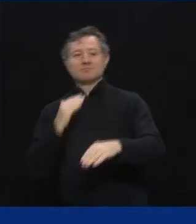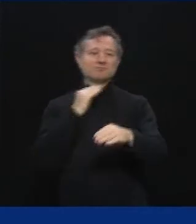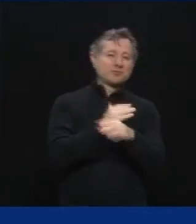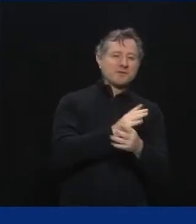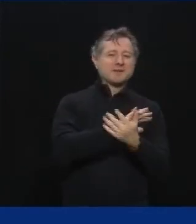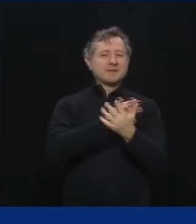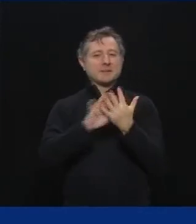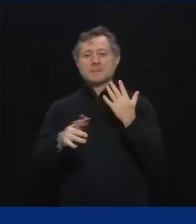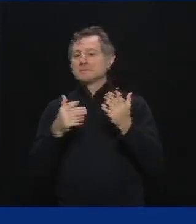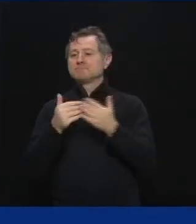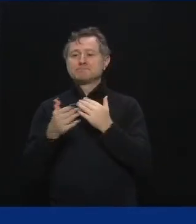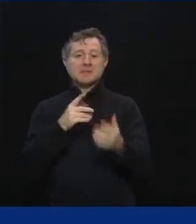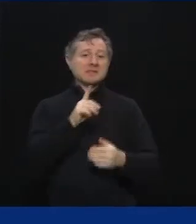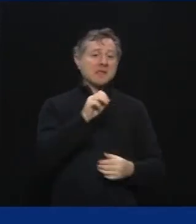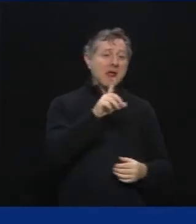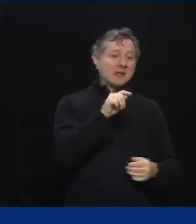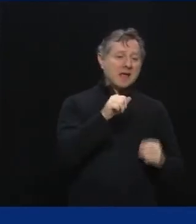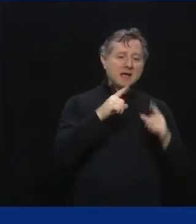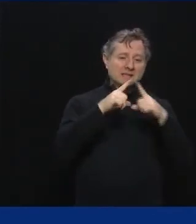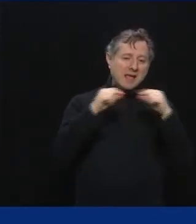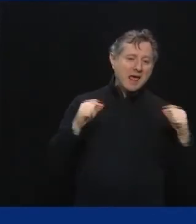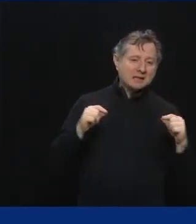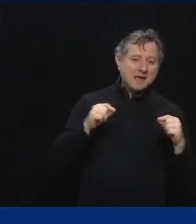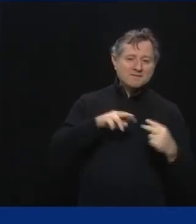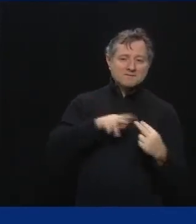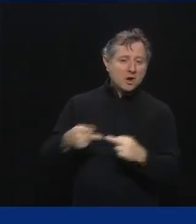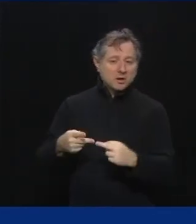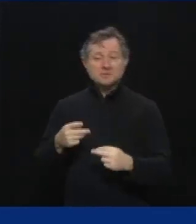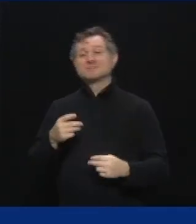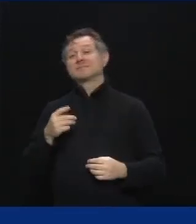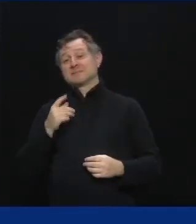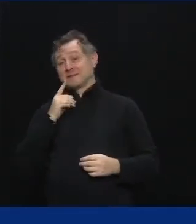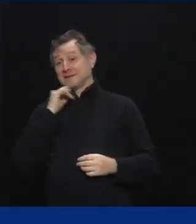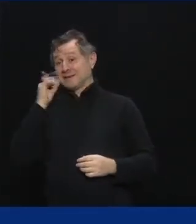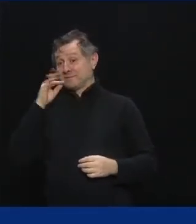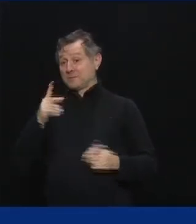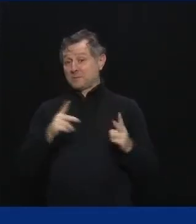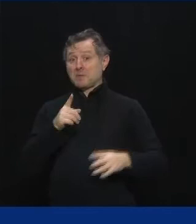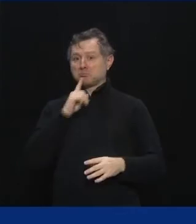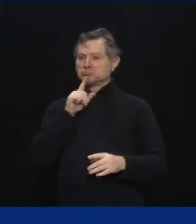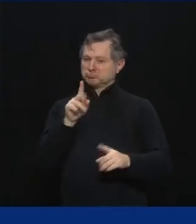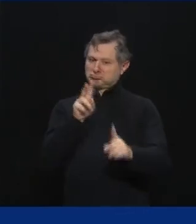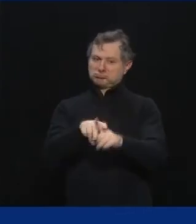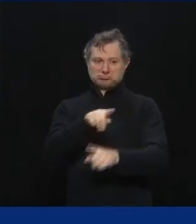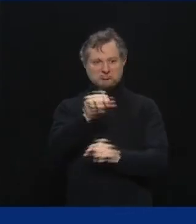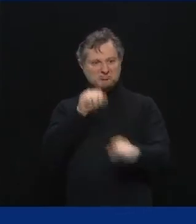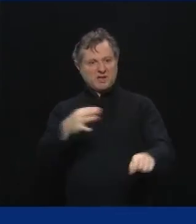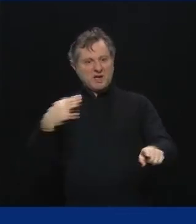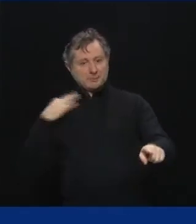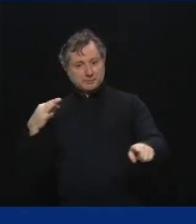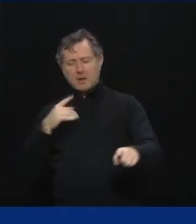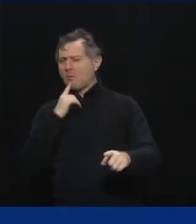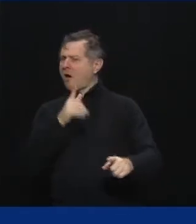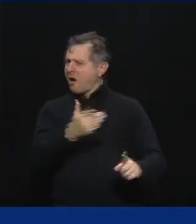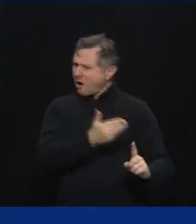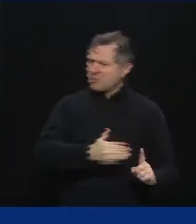THEY'RE HELPING PREVENT ILLNESS, PREVENTING HOSPITALIZATION AND DEATH EVEN AGAINST THE DELTA VARIANT. PEOPLE CONTINUE TO GET THEIR